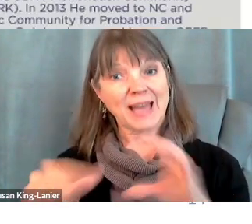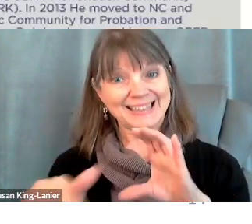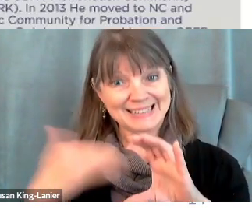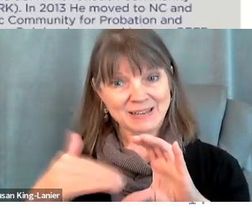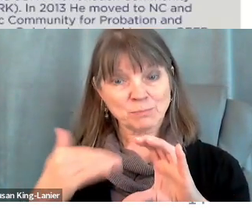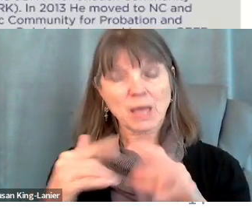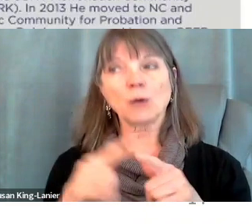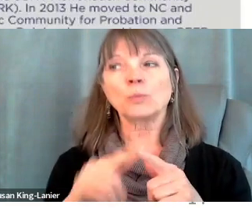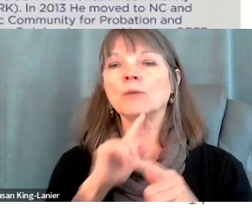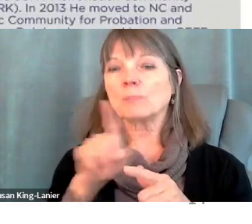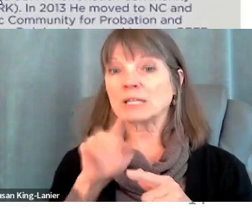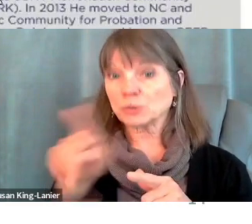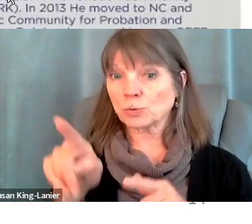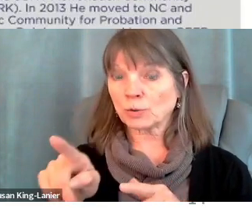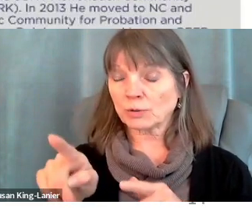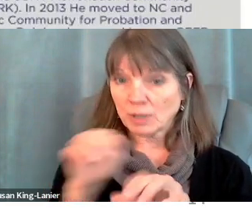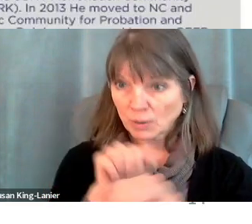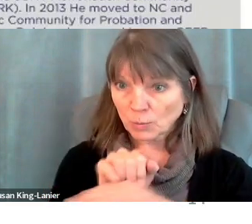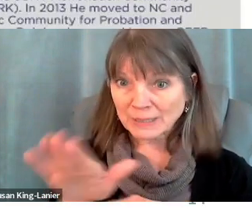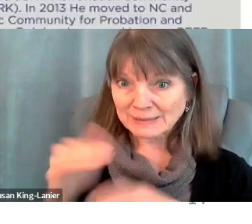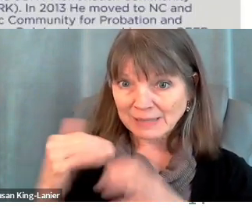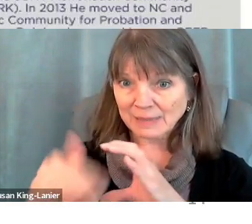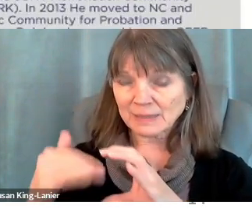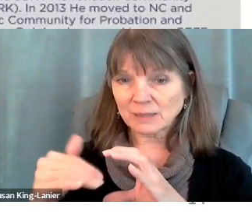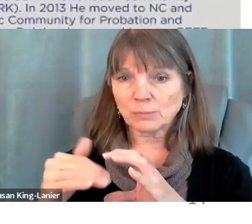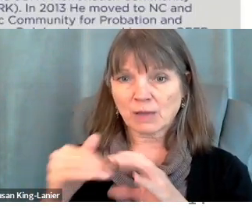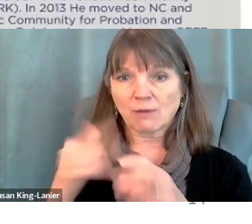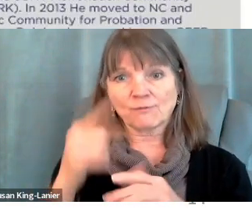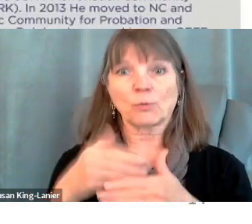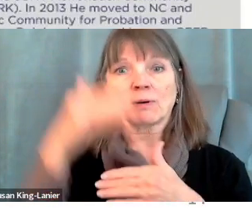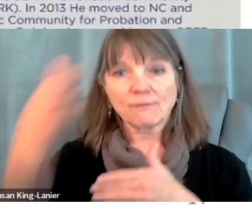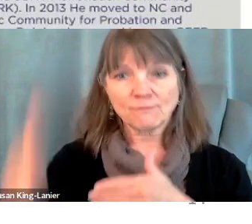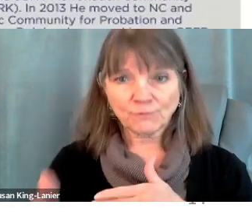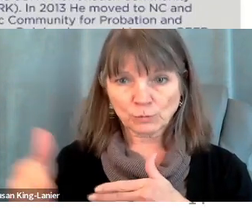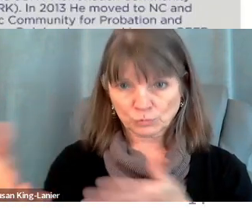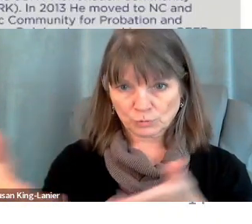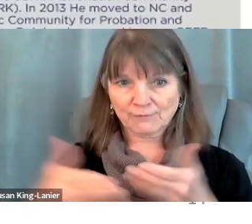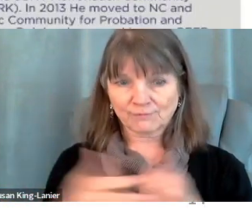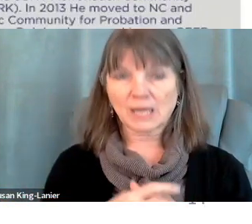we will make sure that you get the upcoming invites. You can also reach out to the e-mail right here.